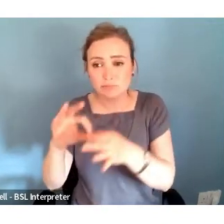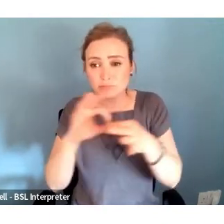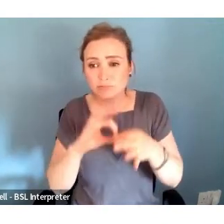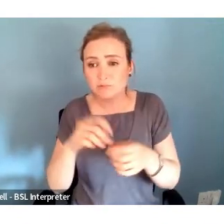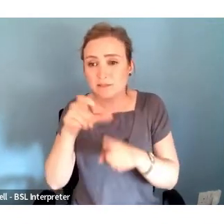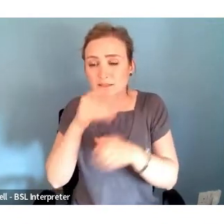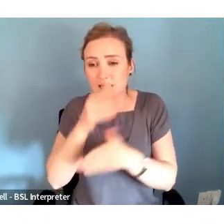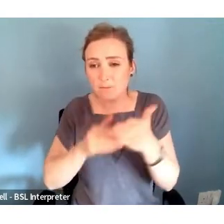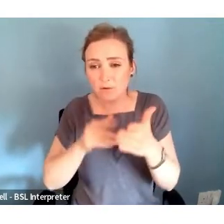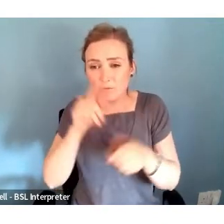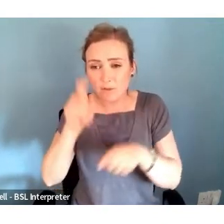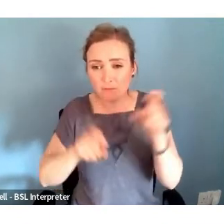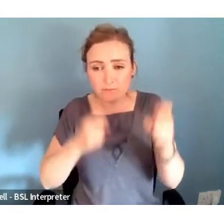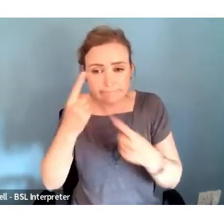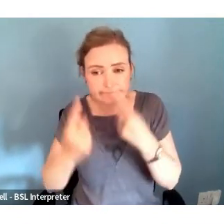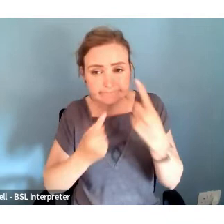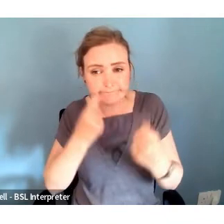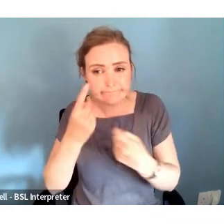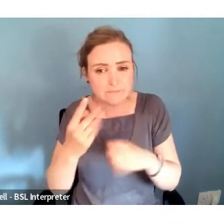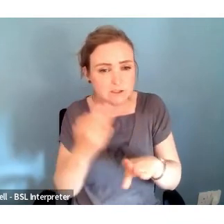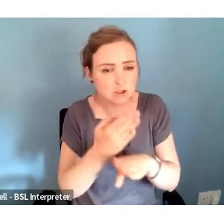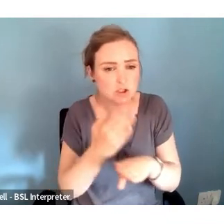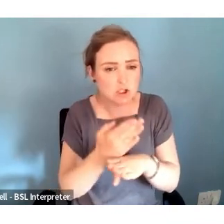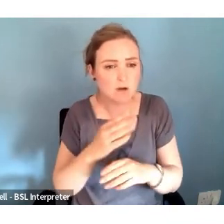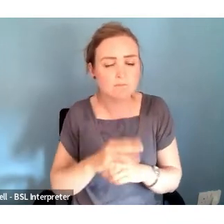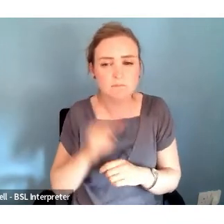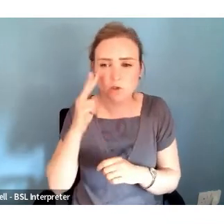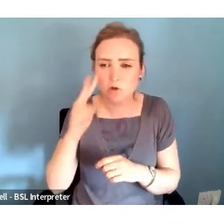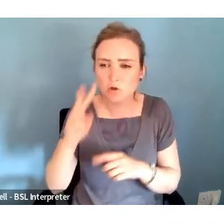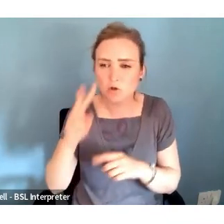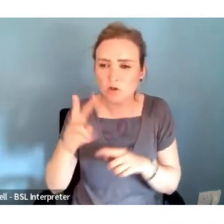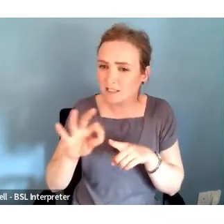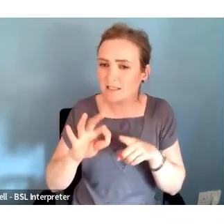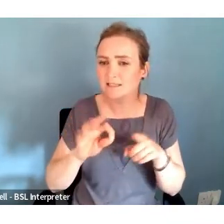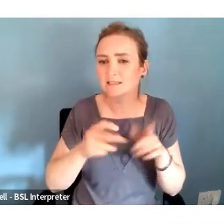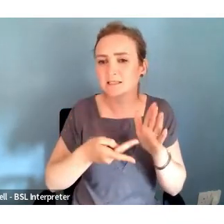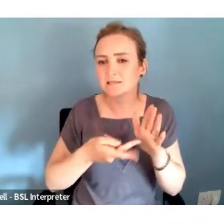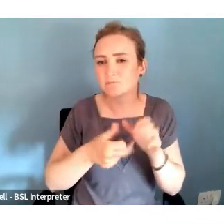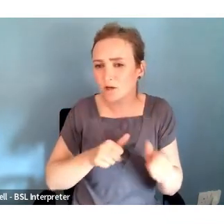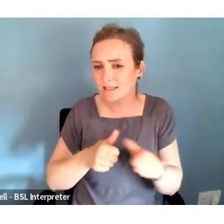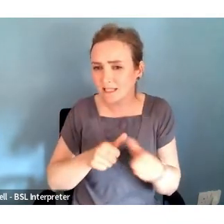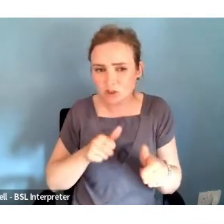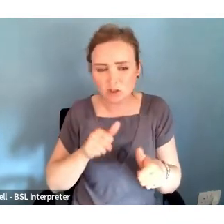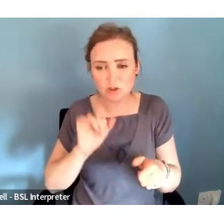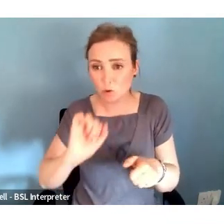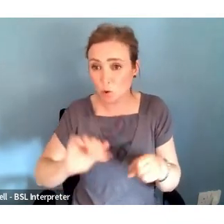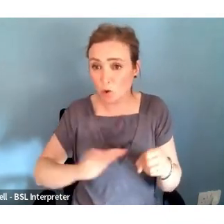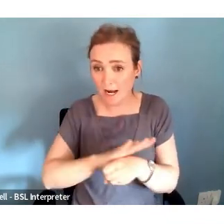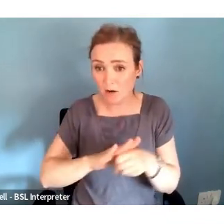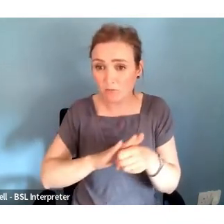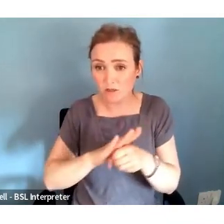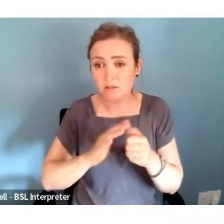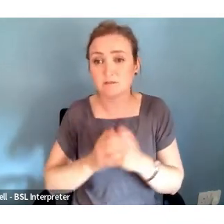certainly worth looking to see if there are any organisations in your area that you can really go